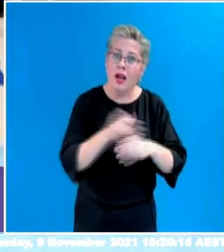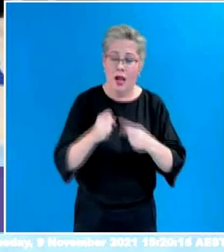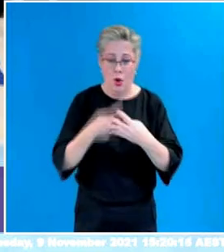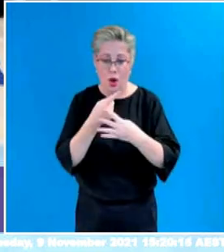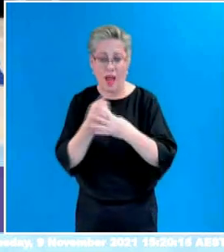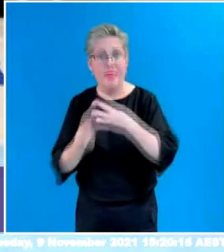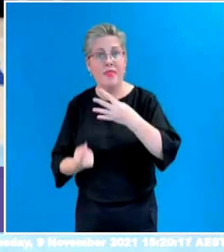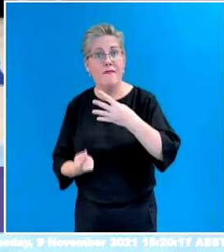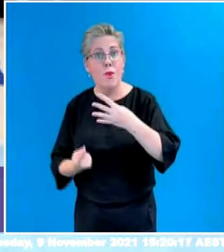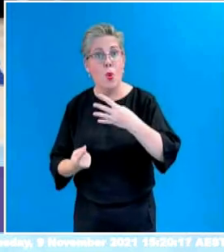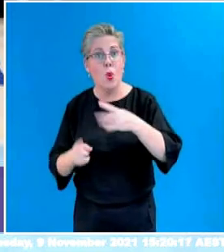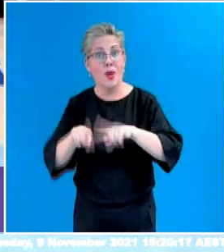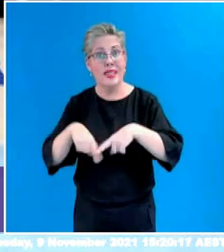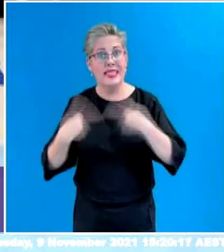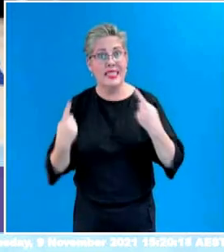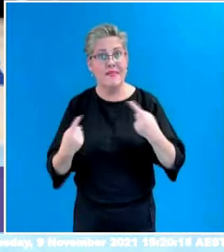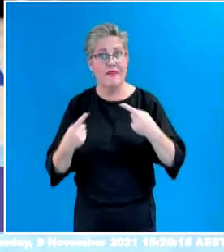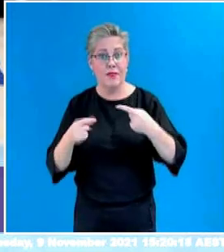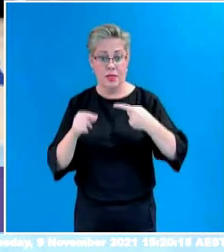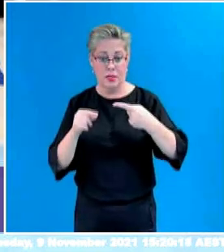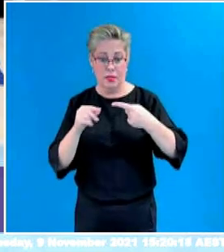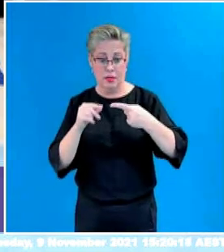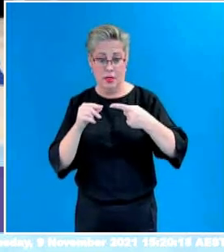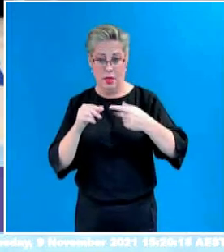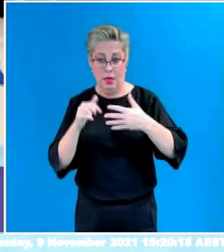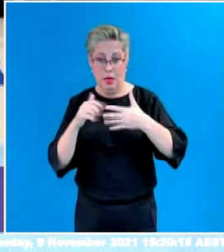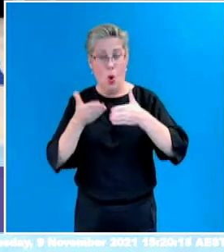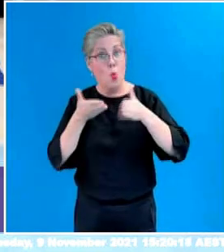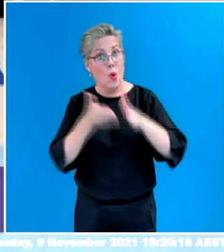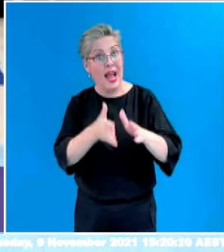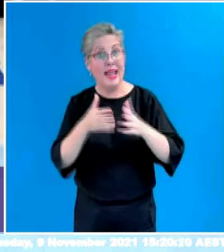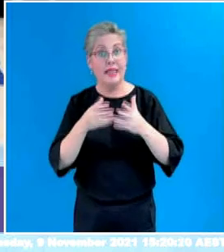read them back into each of the conventions, I'm not sure that the